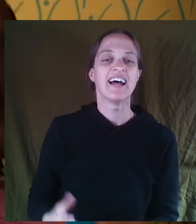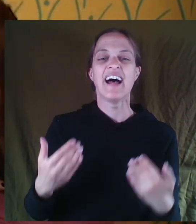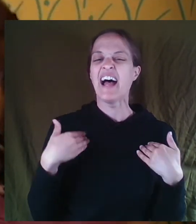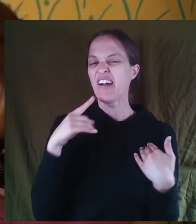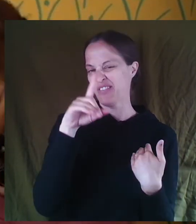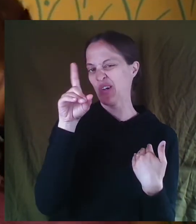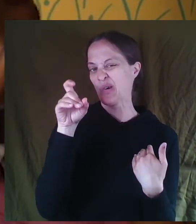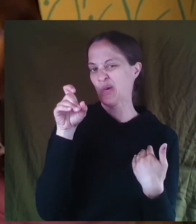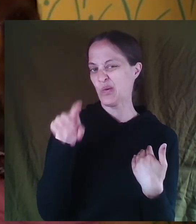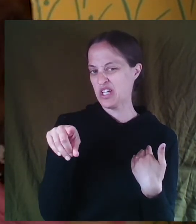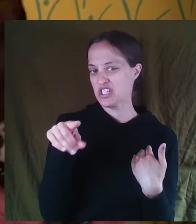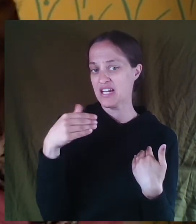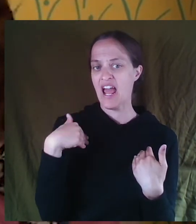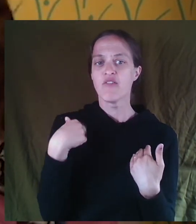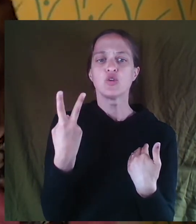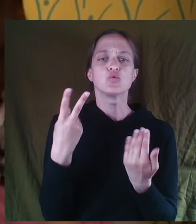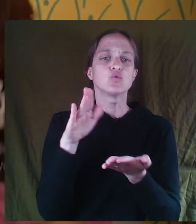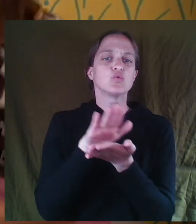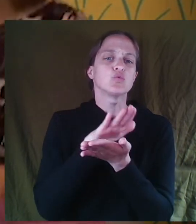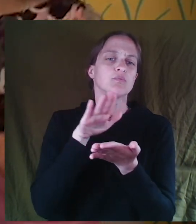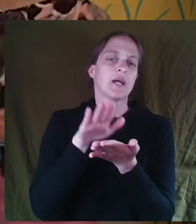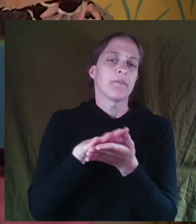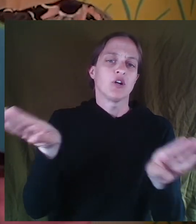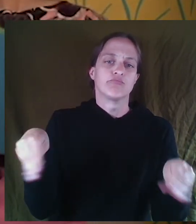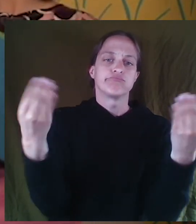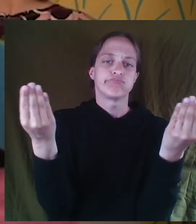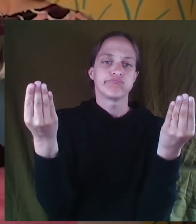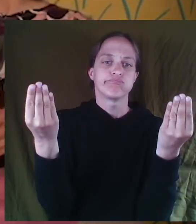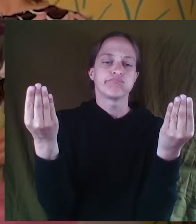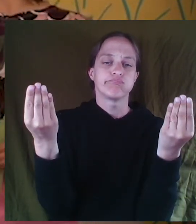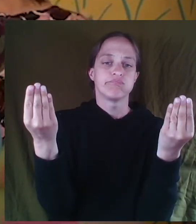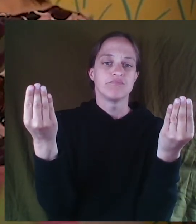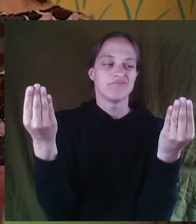what I brought with me today are two pieces of paper.